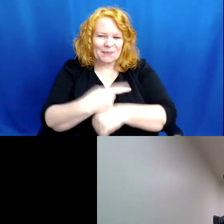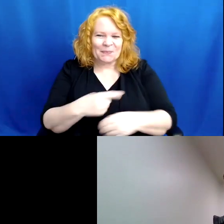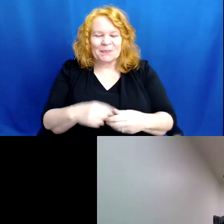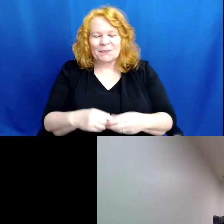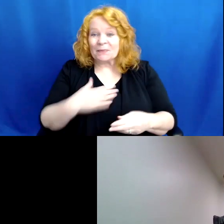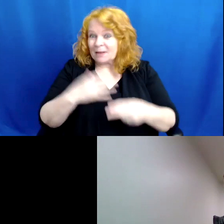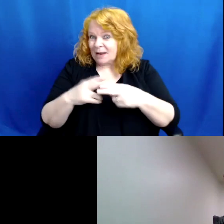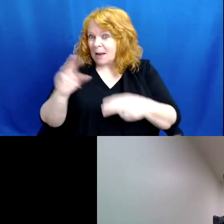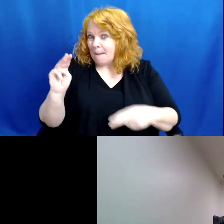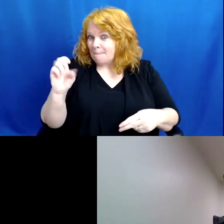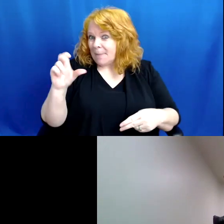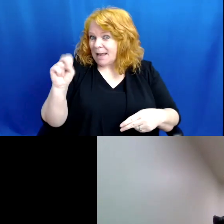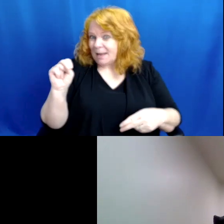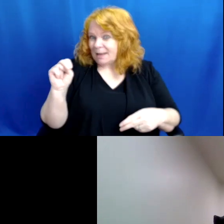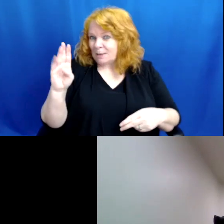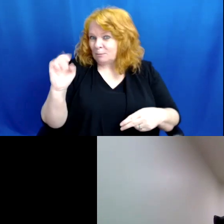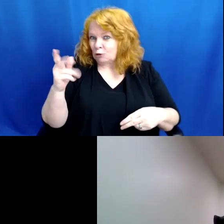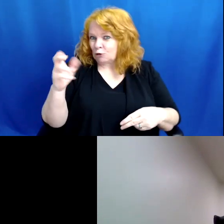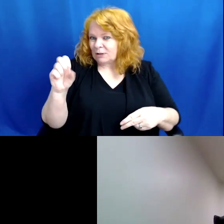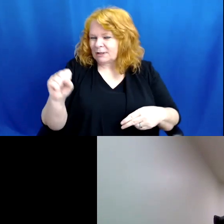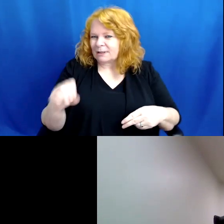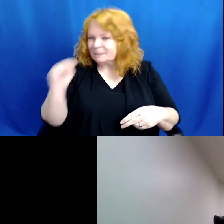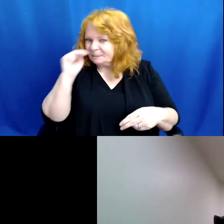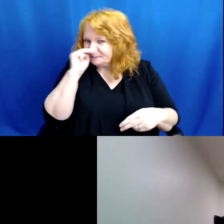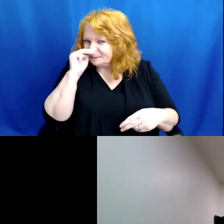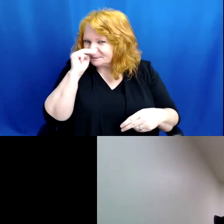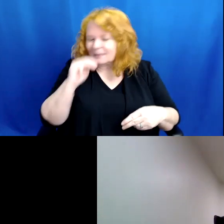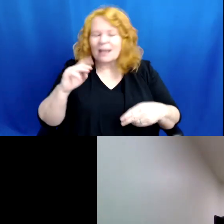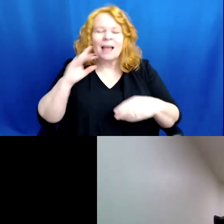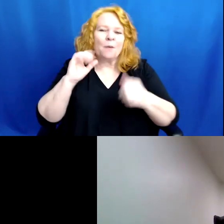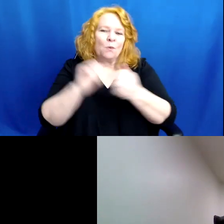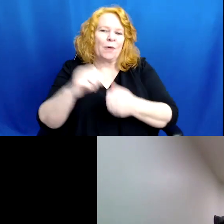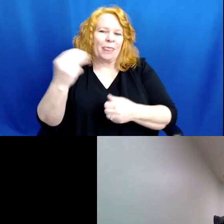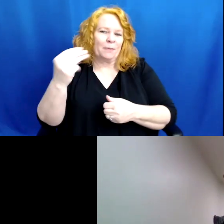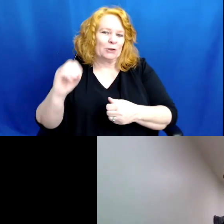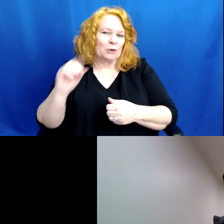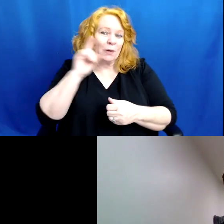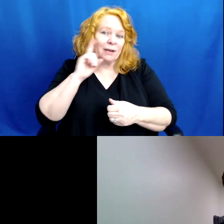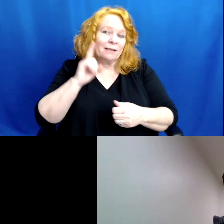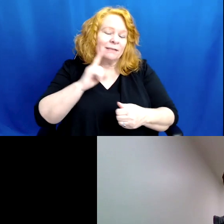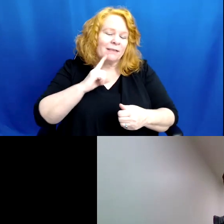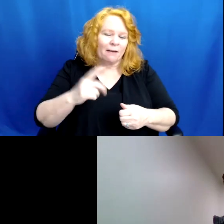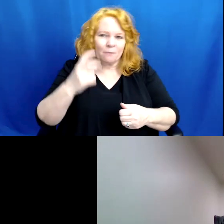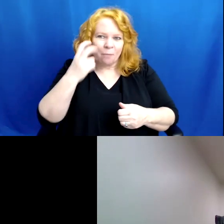I am the Deafblind coordinator for the Missouri Deafblind Technical Assistance Project.